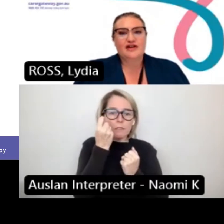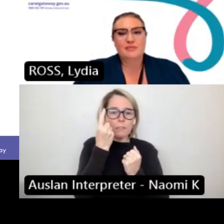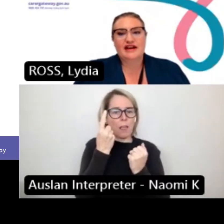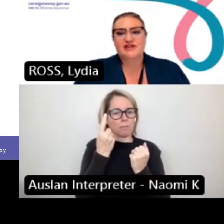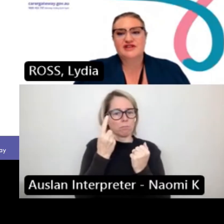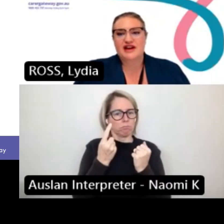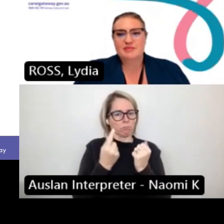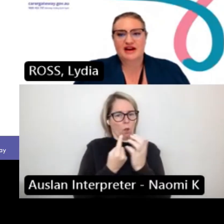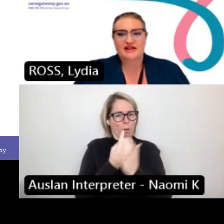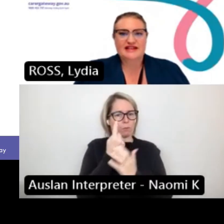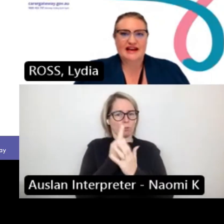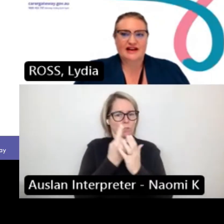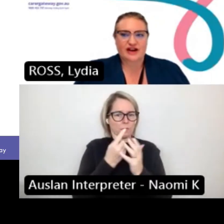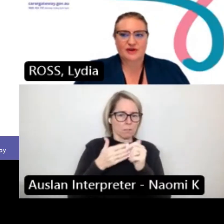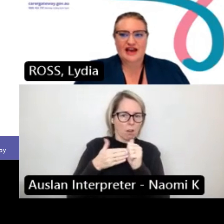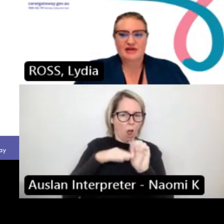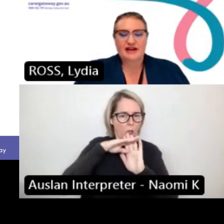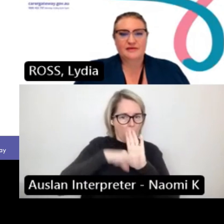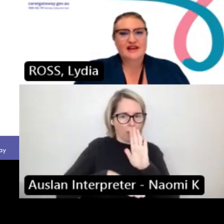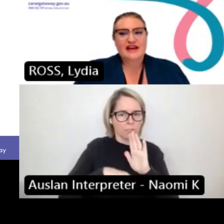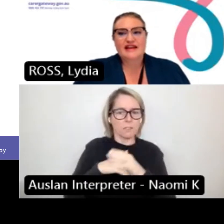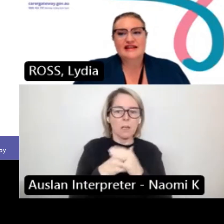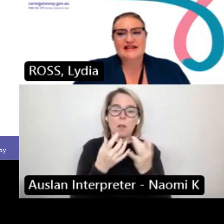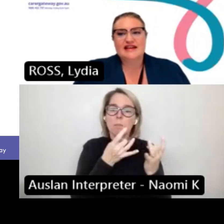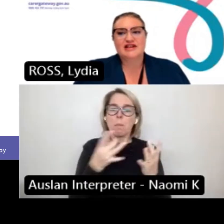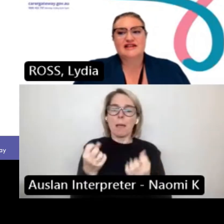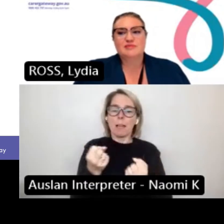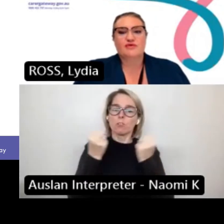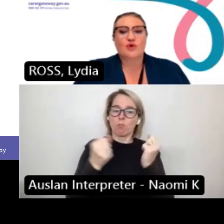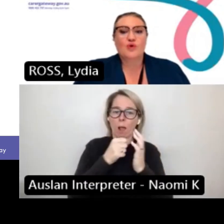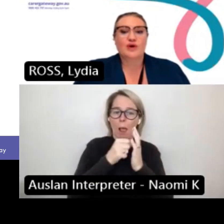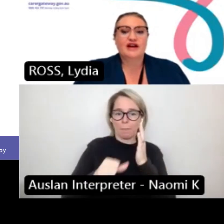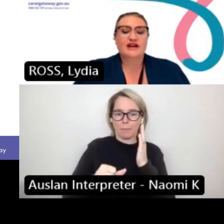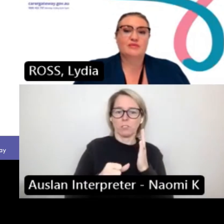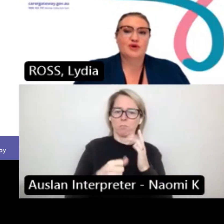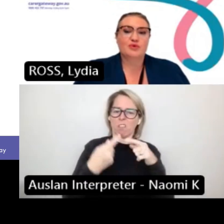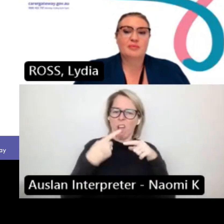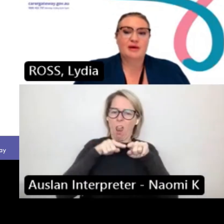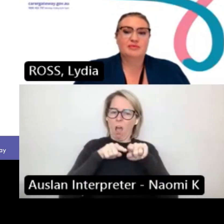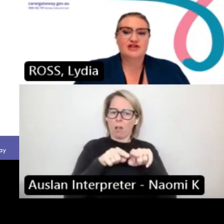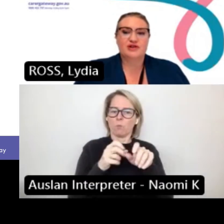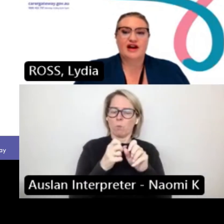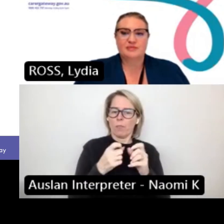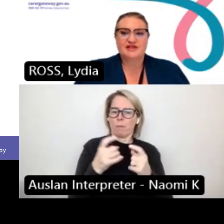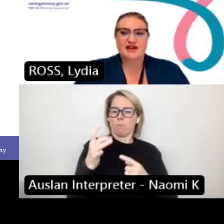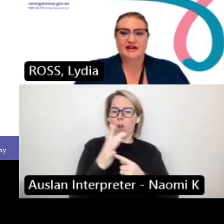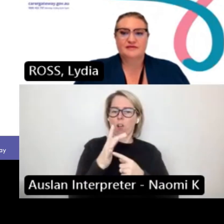A reminder for transparency and record-keeping, this session is being recorded and will be published on our website.